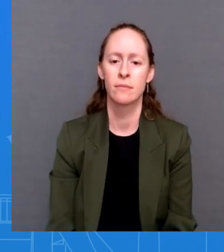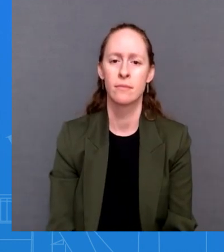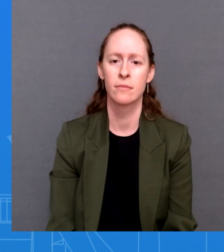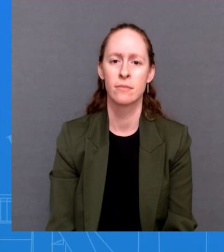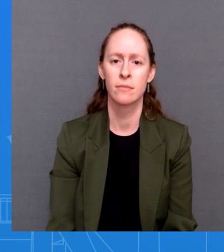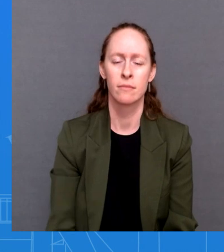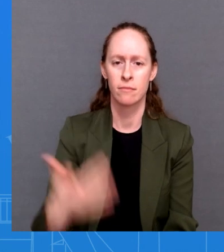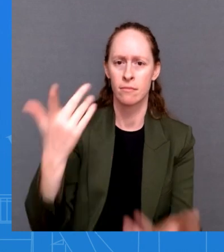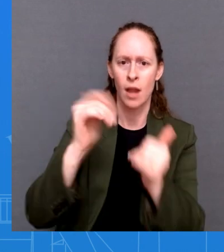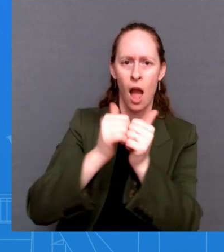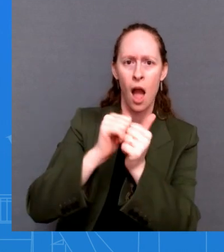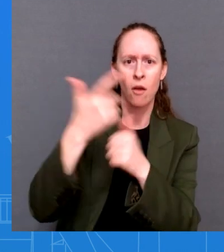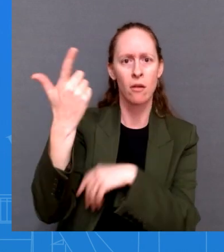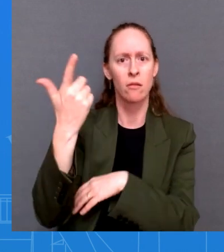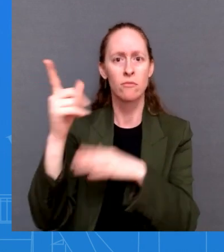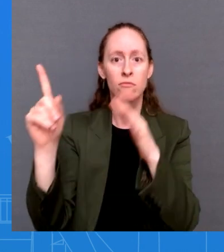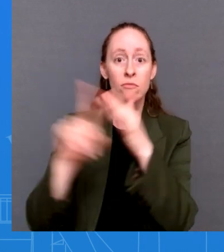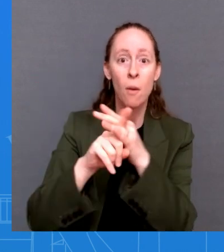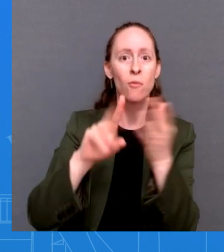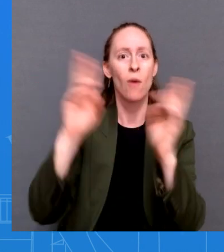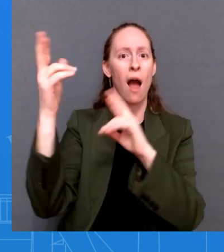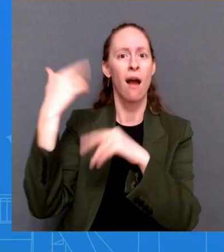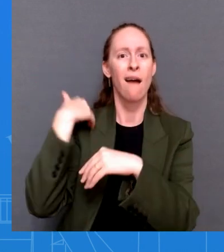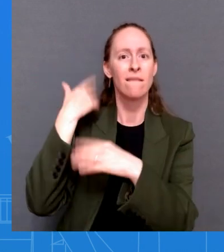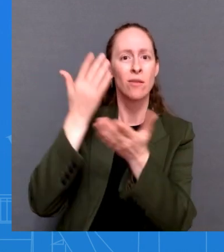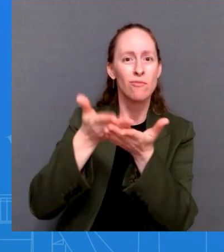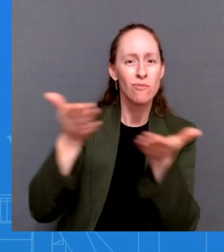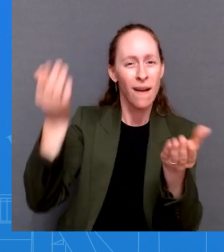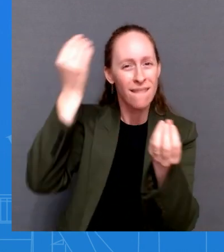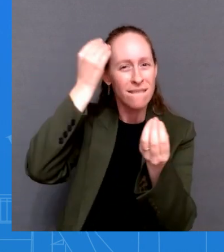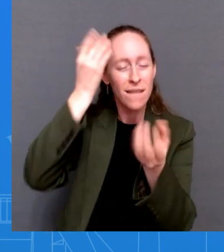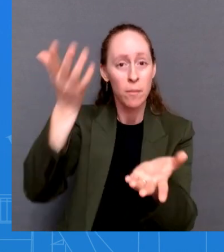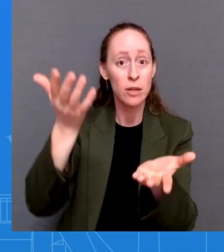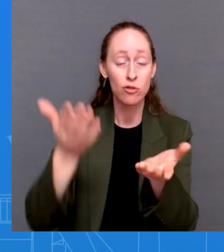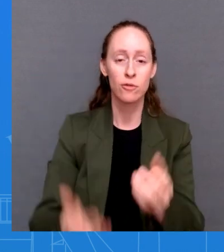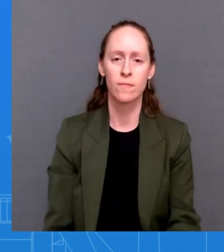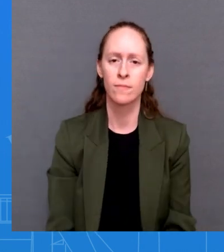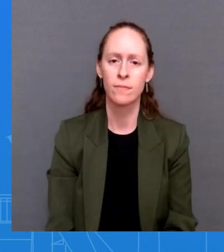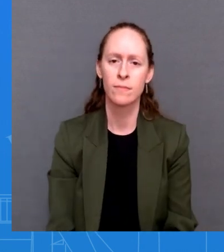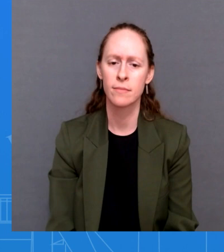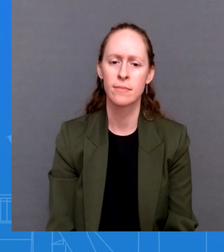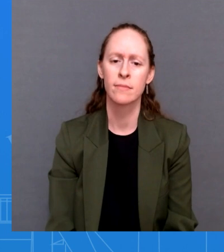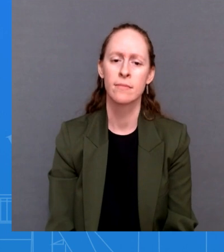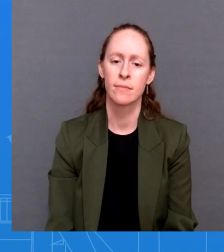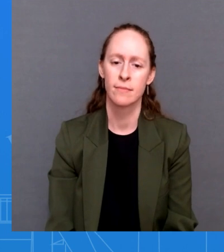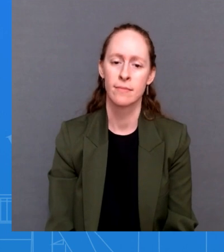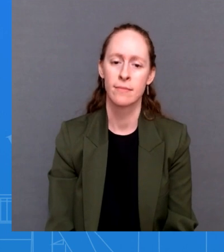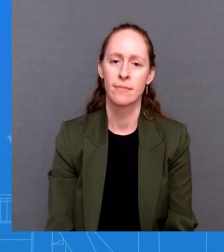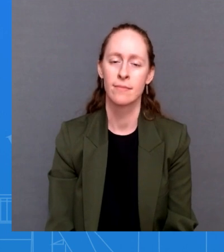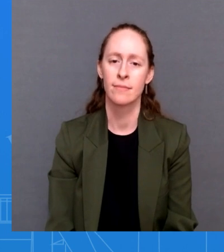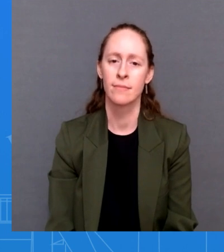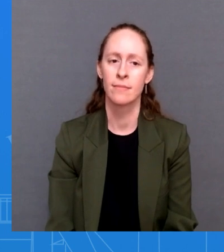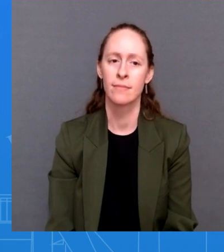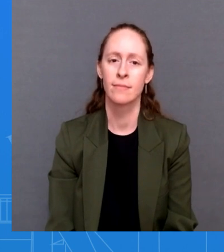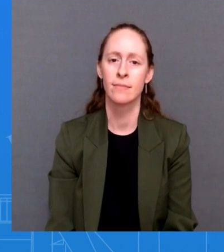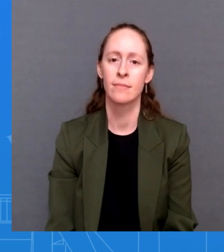Dr. Daskalakis: Sure. I'll start and then I'll hand it off to Dr. Walensky as well. Just to say that, you know, this is one of the reasons that this is a pilot to actually,